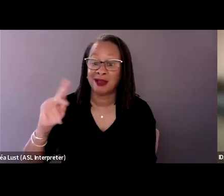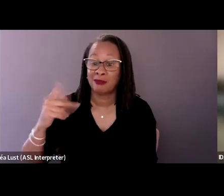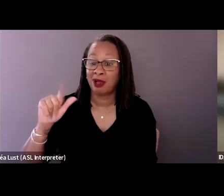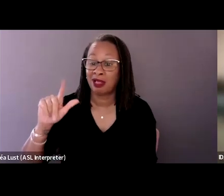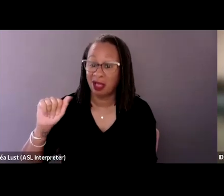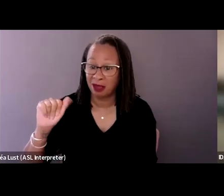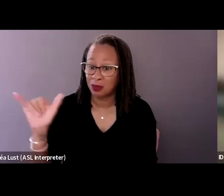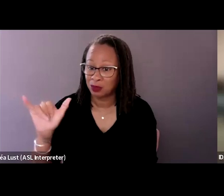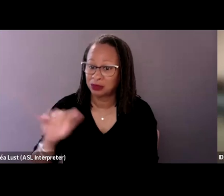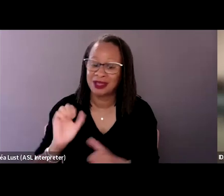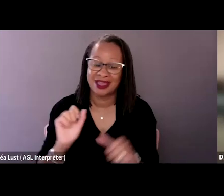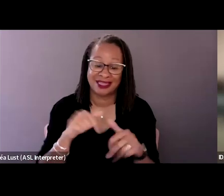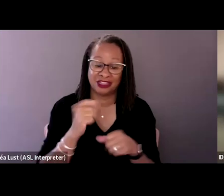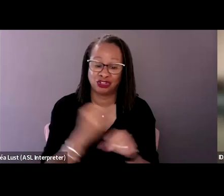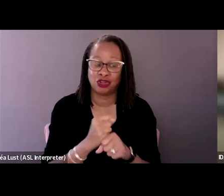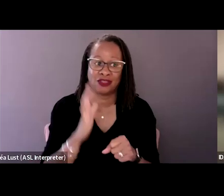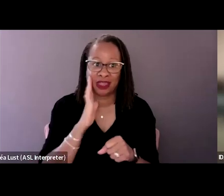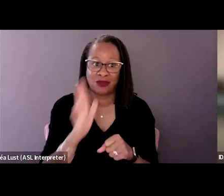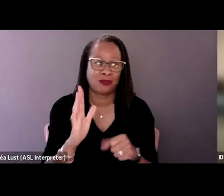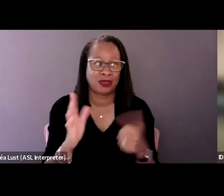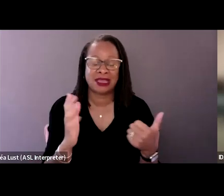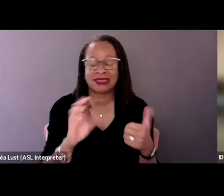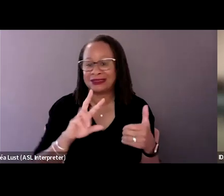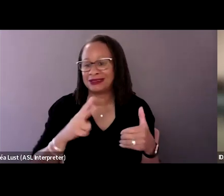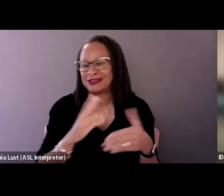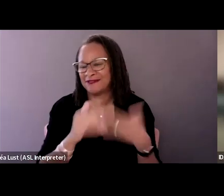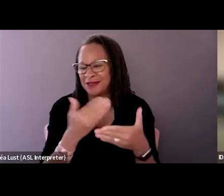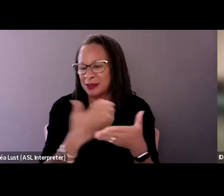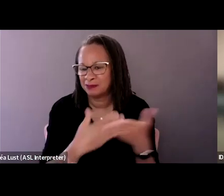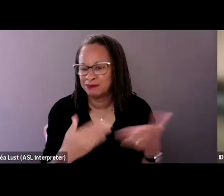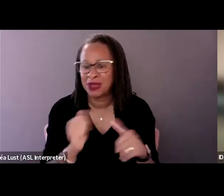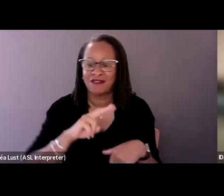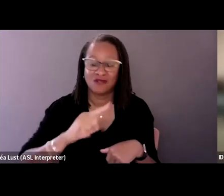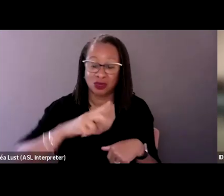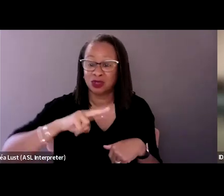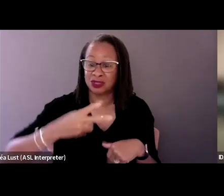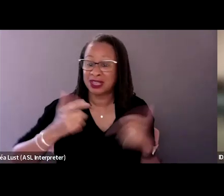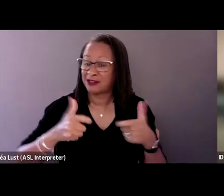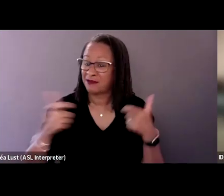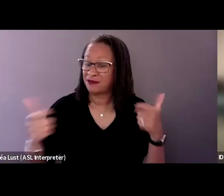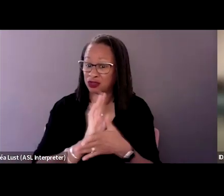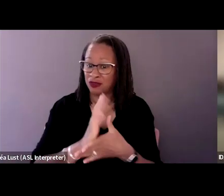of advancing their first or second feature film. We have seen them navigate the formidable industry